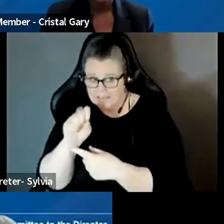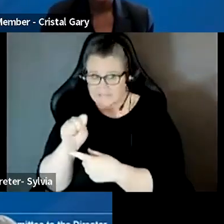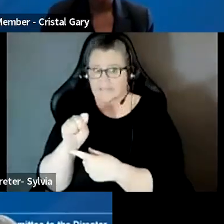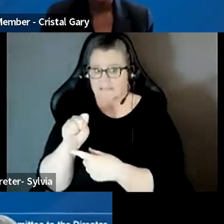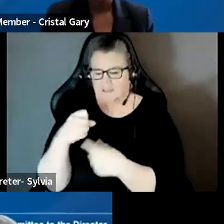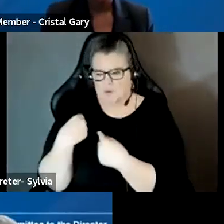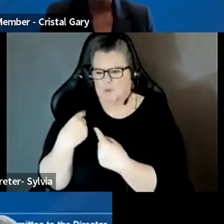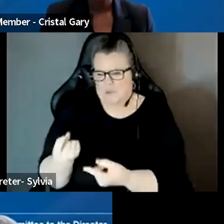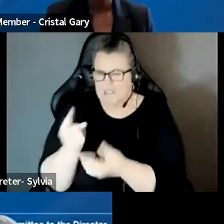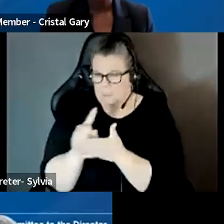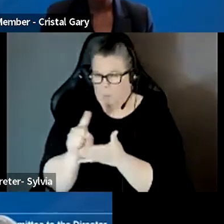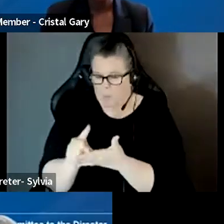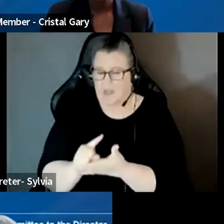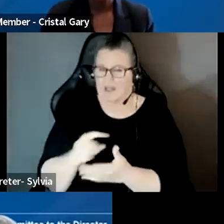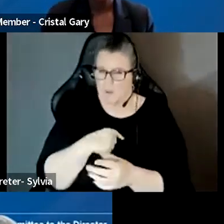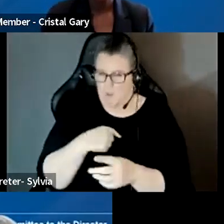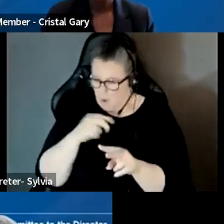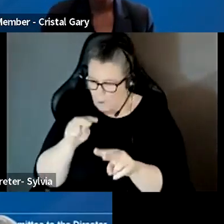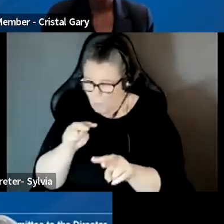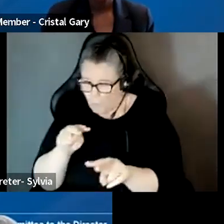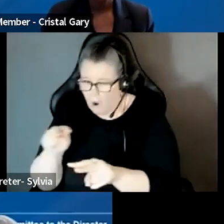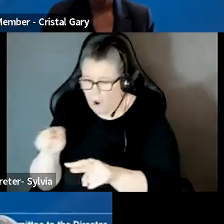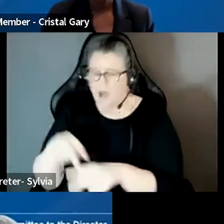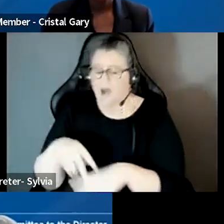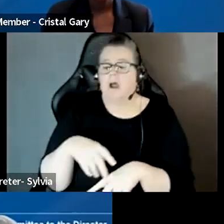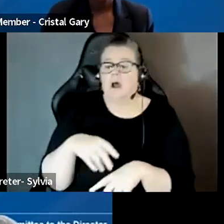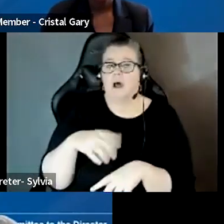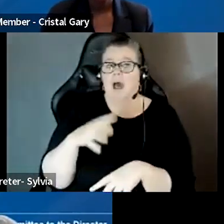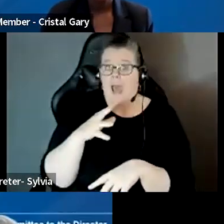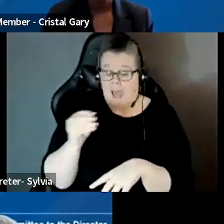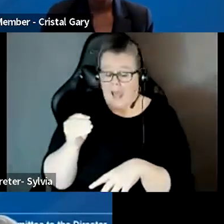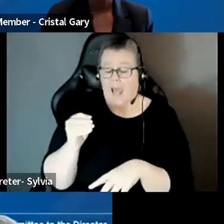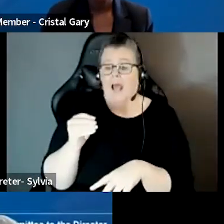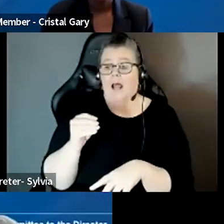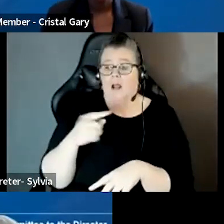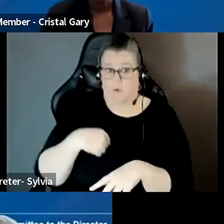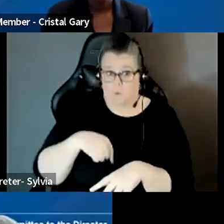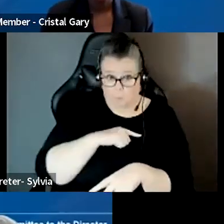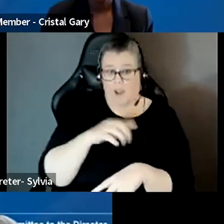We -- separately we and others are working on studies to try